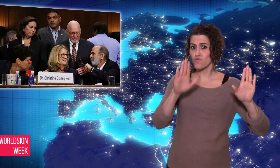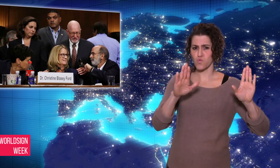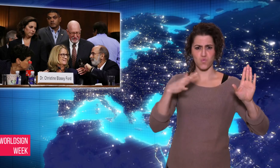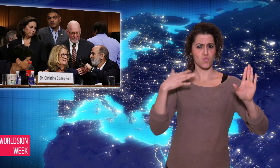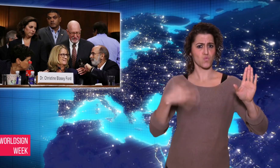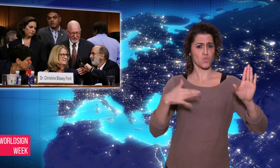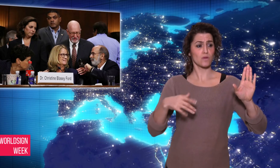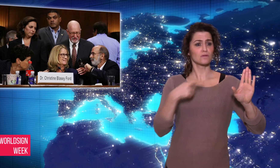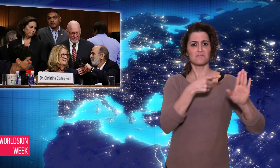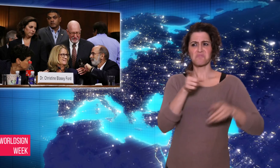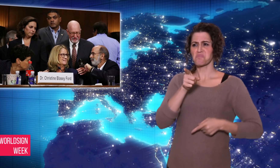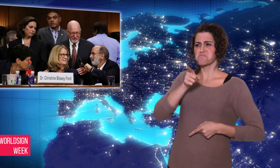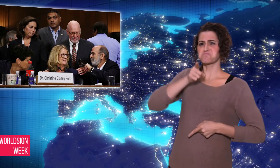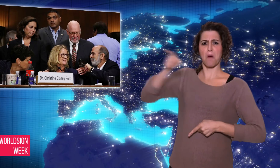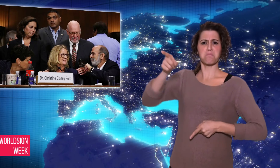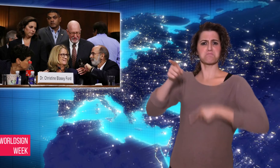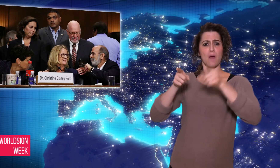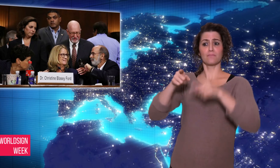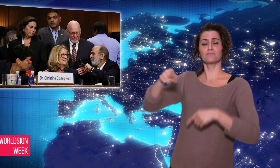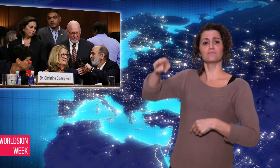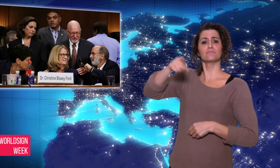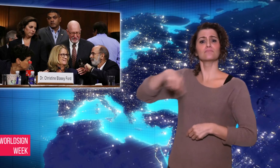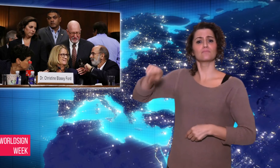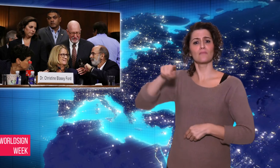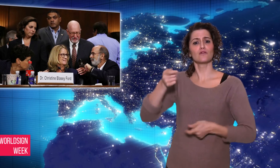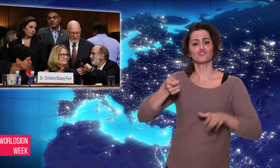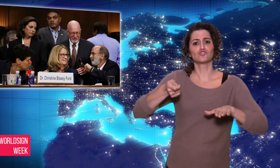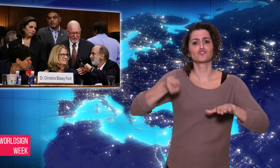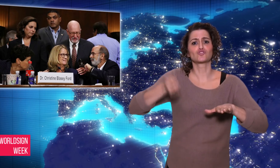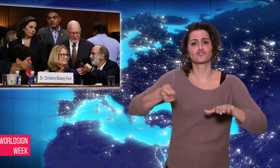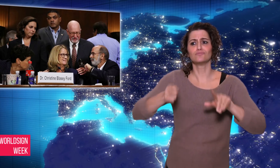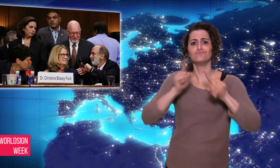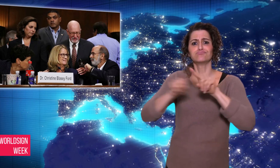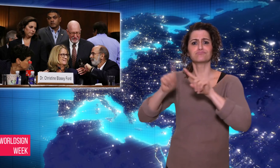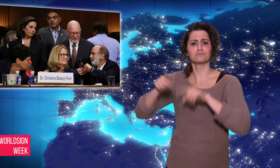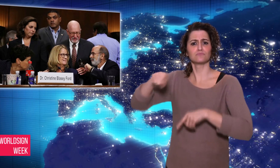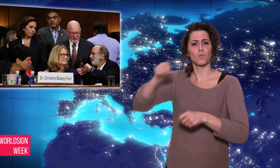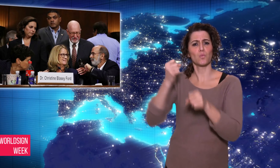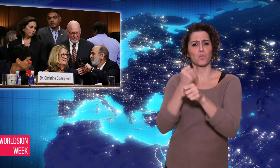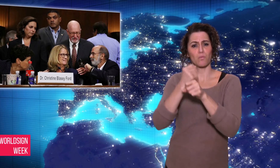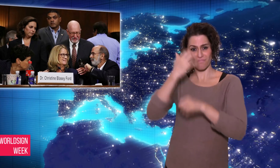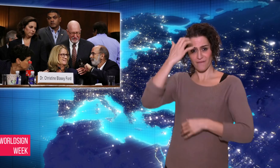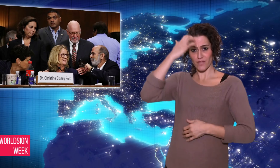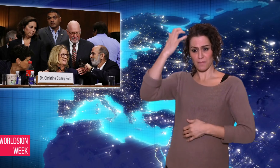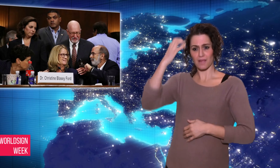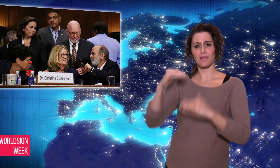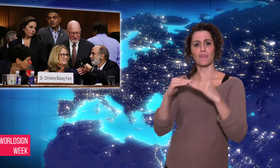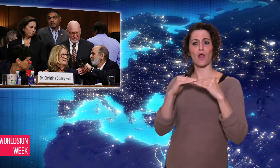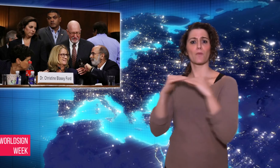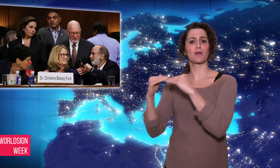sabotaging the process by trying